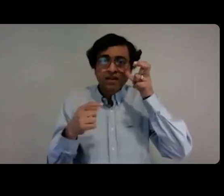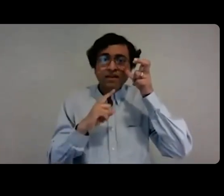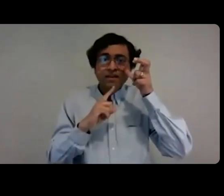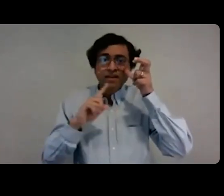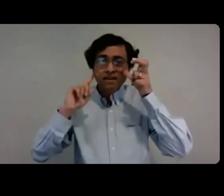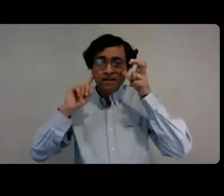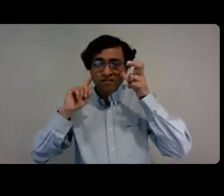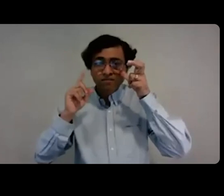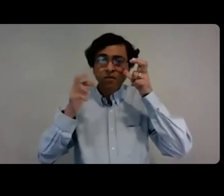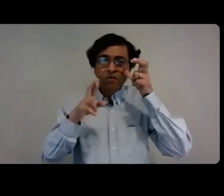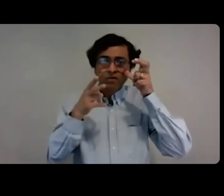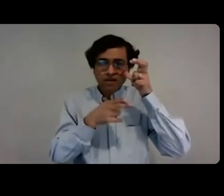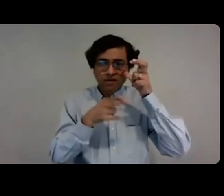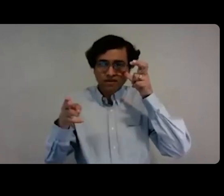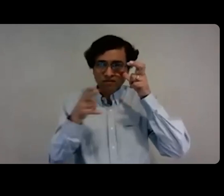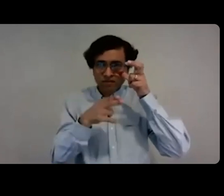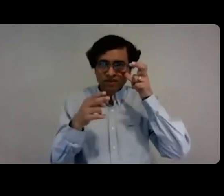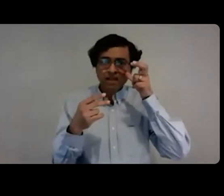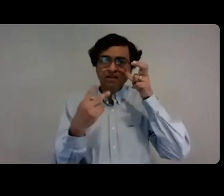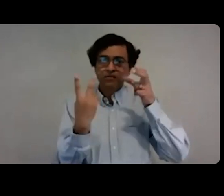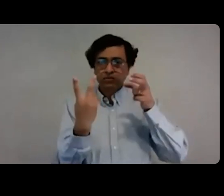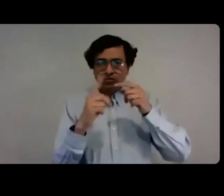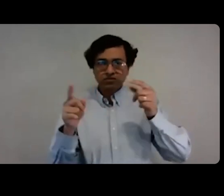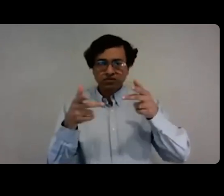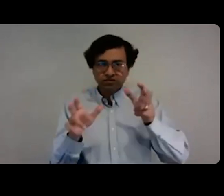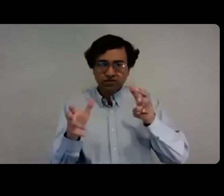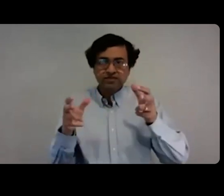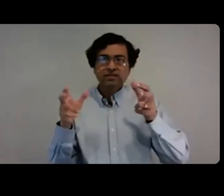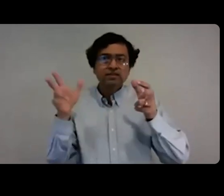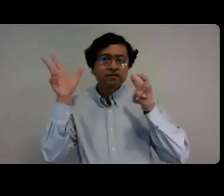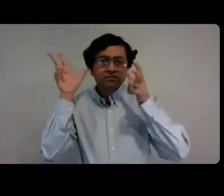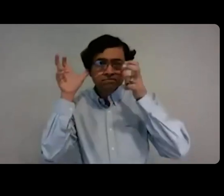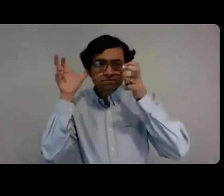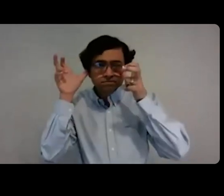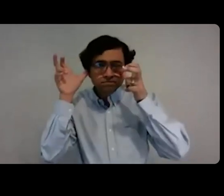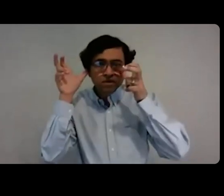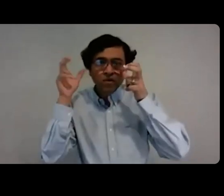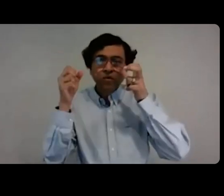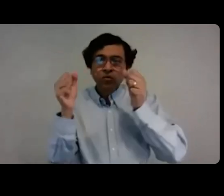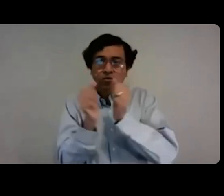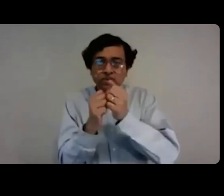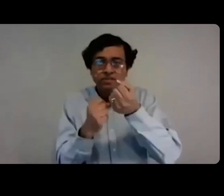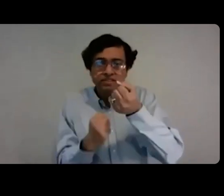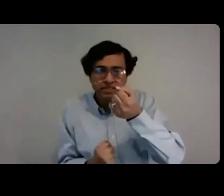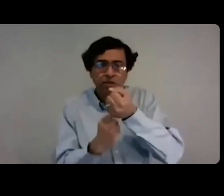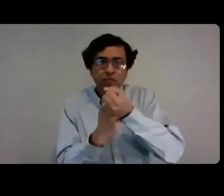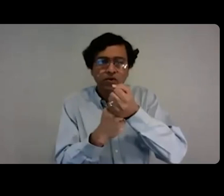So this slide speaks to the different ways that communities receive information.